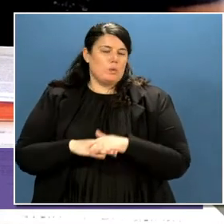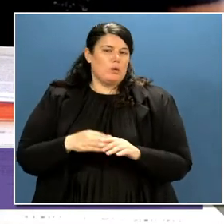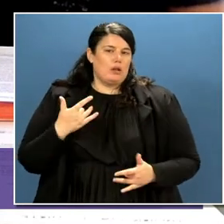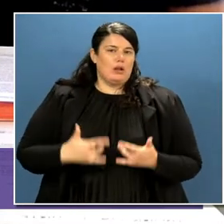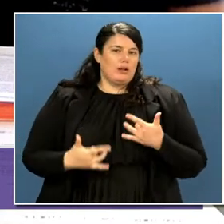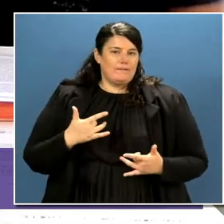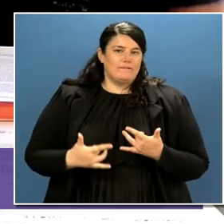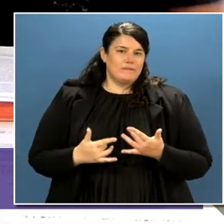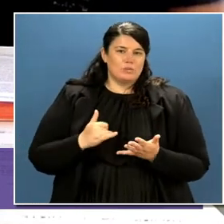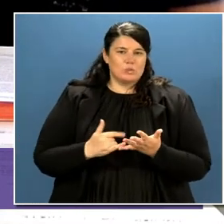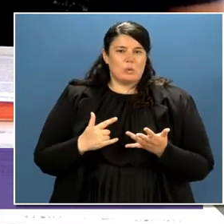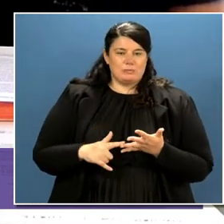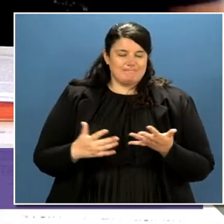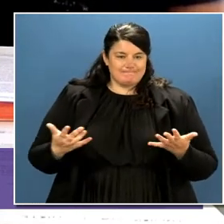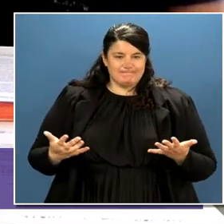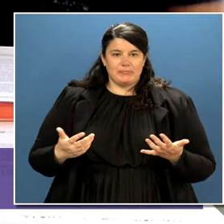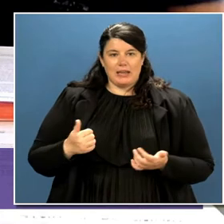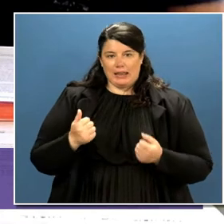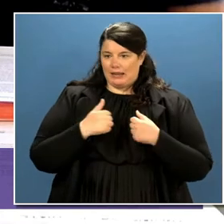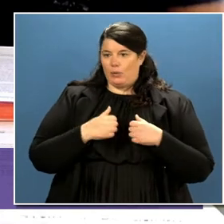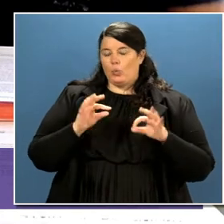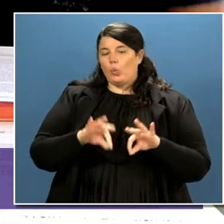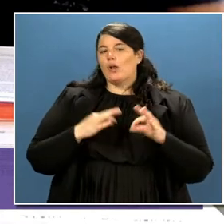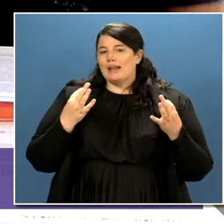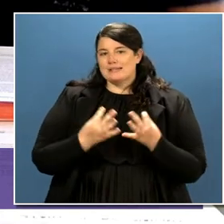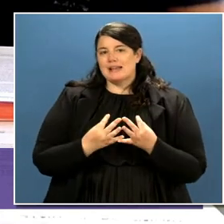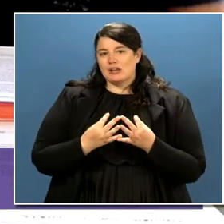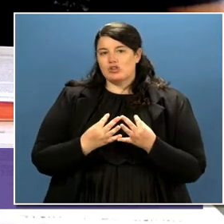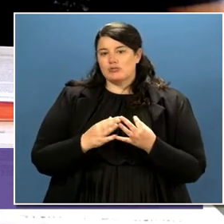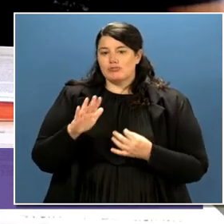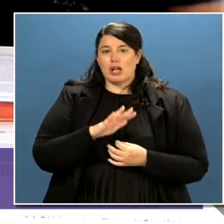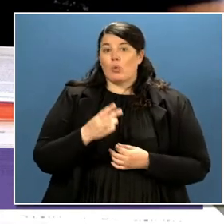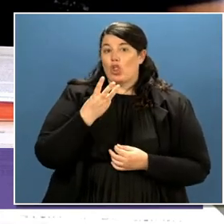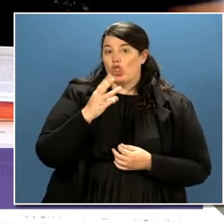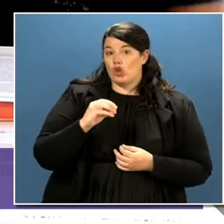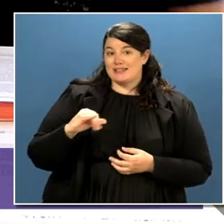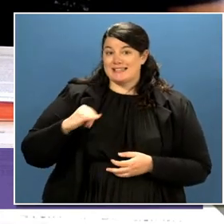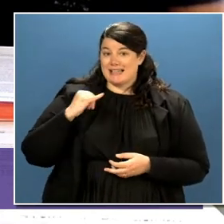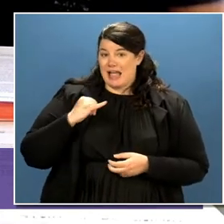With that being said, our organisation, we have around 30 staff, all of us are